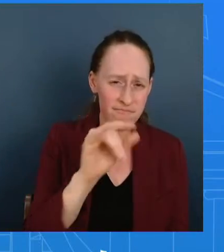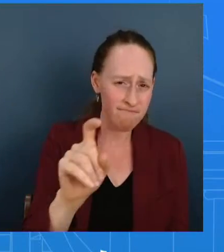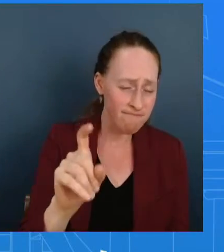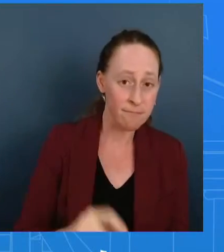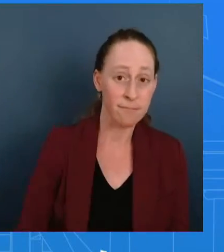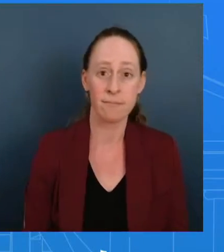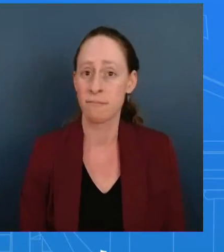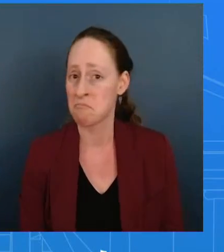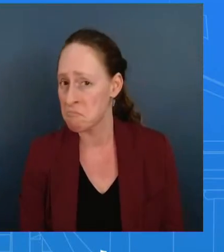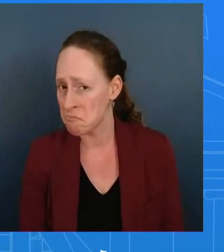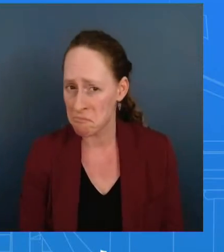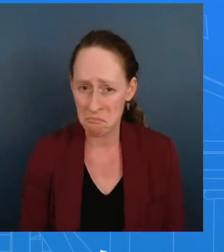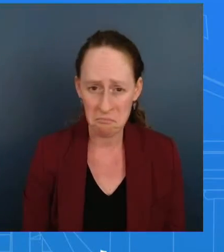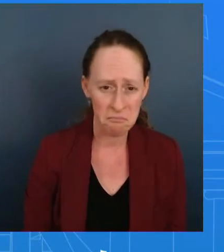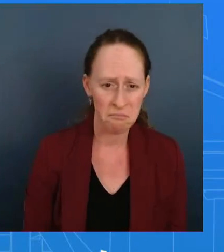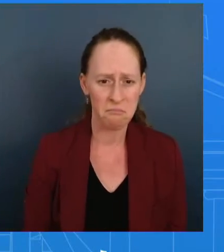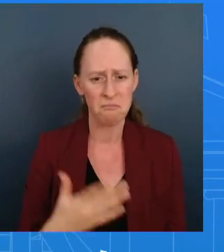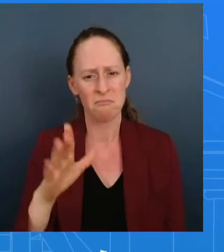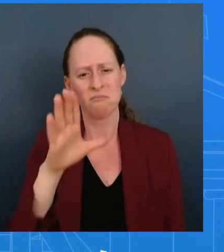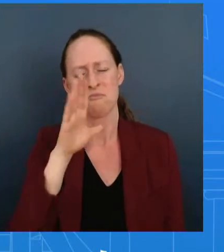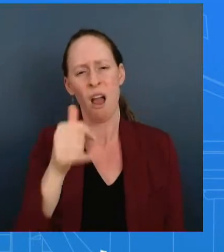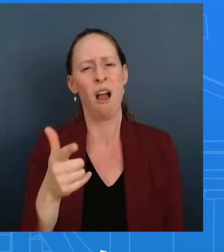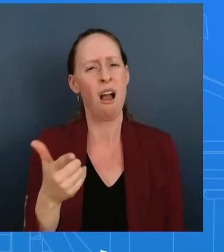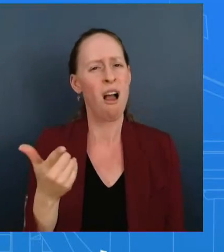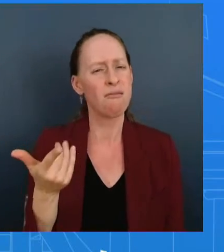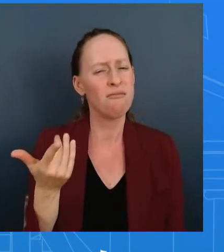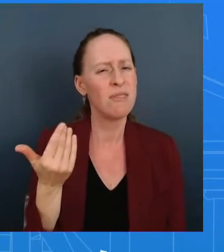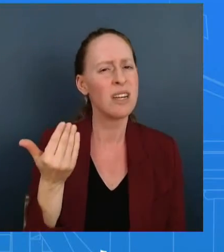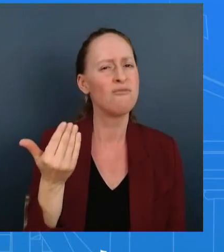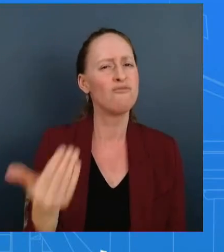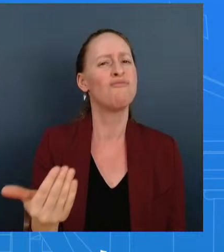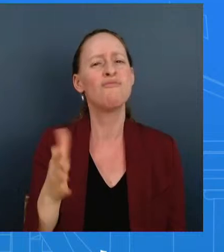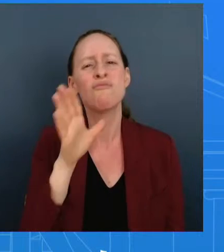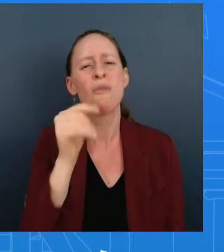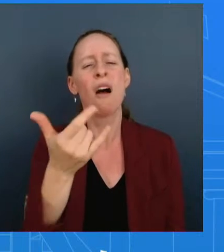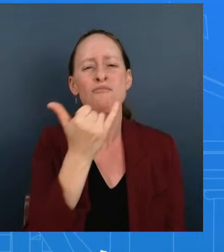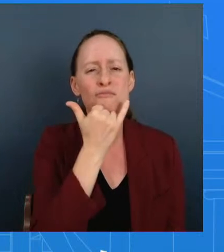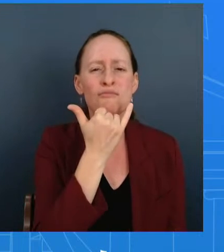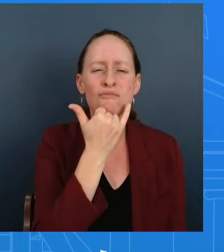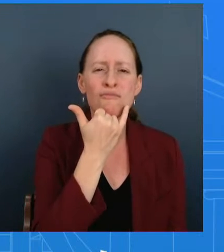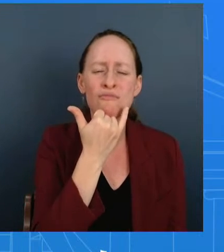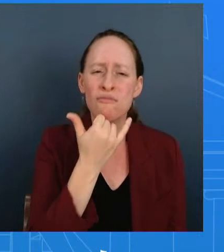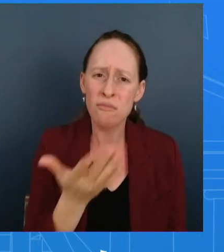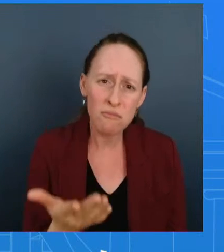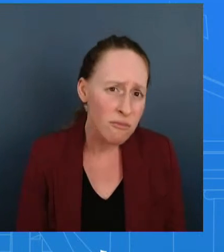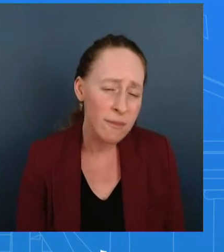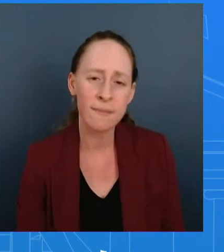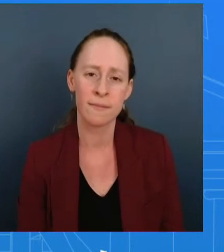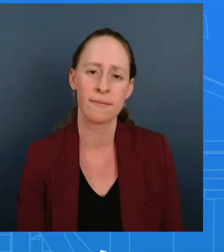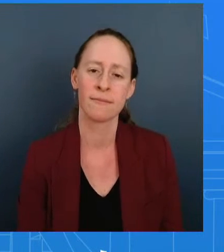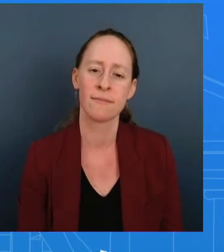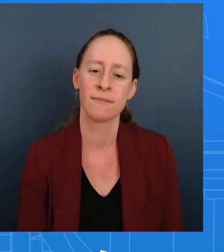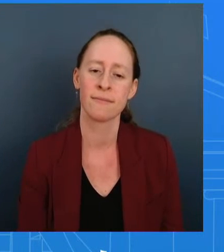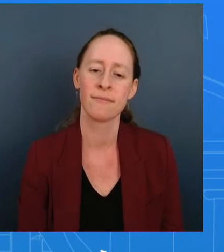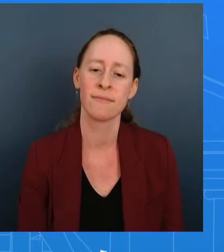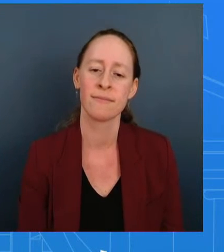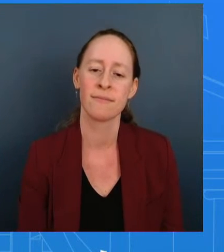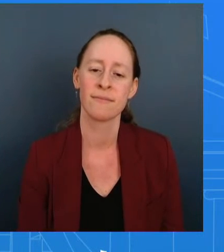The Press: -- to do that just to sort of put an end to these questions? Ms. Jean-Pierre: No, Andrea, I hear you. The neurologists have said it is not warranted.